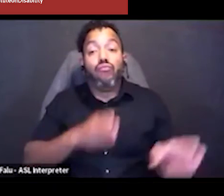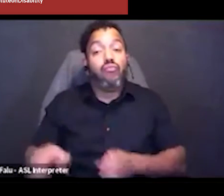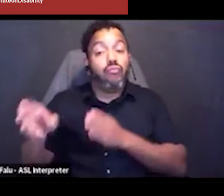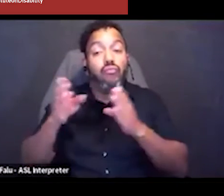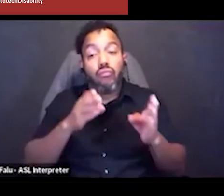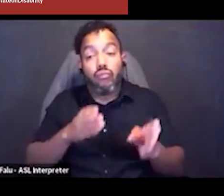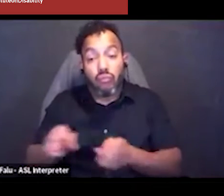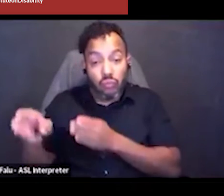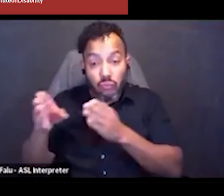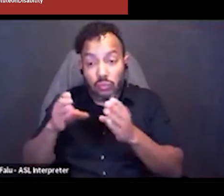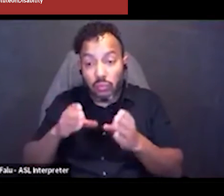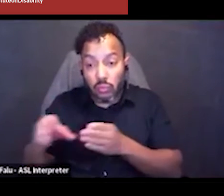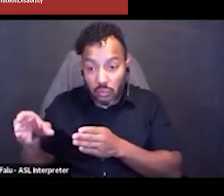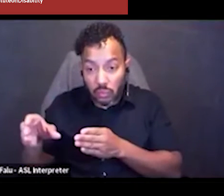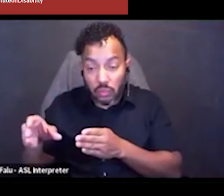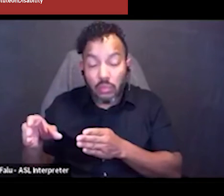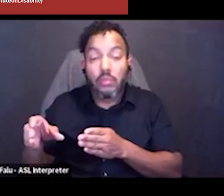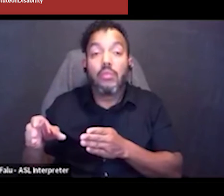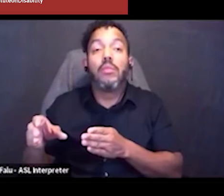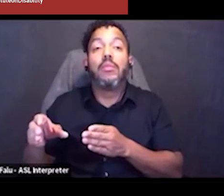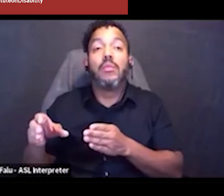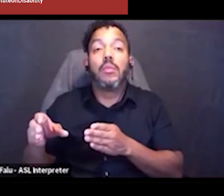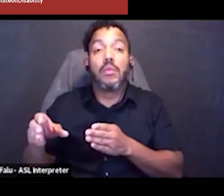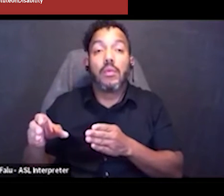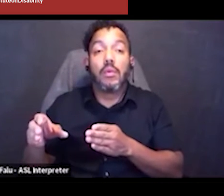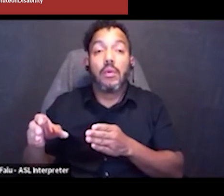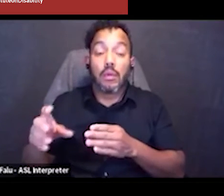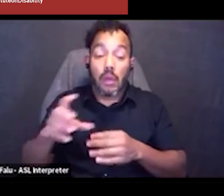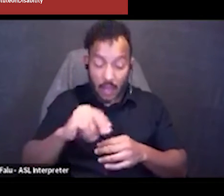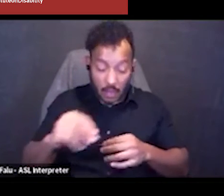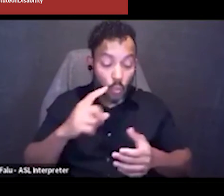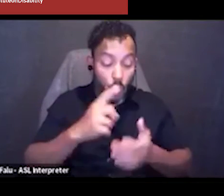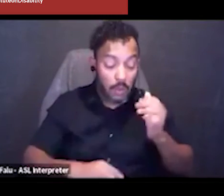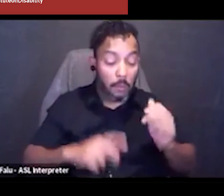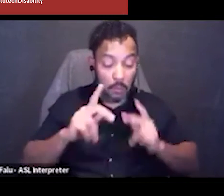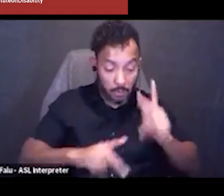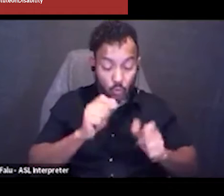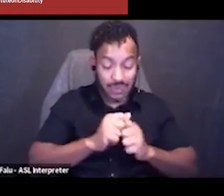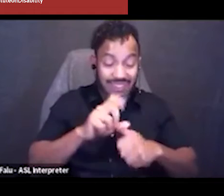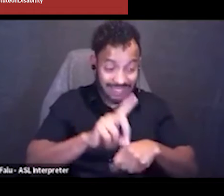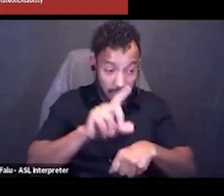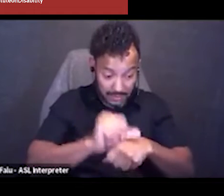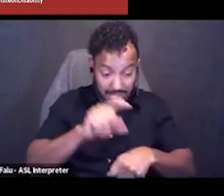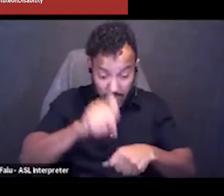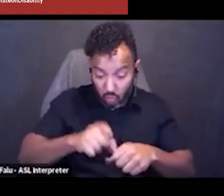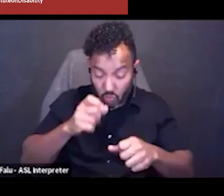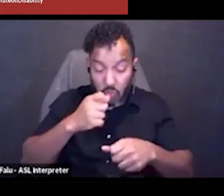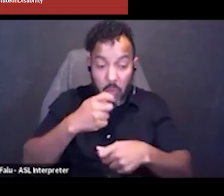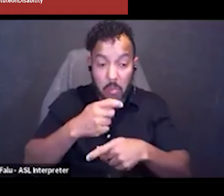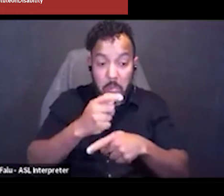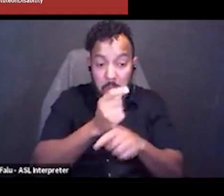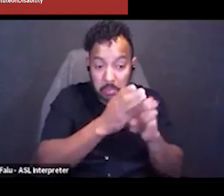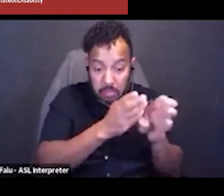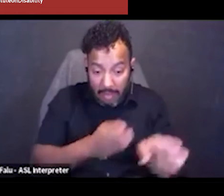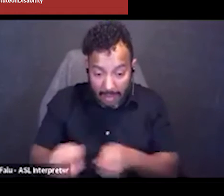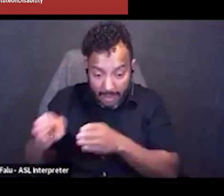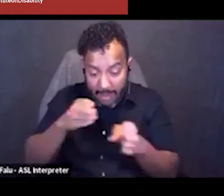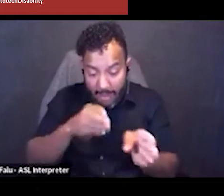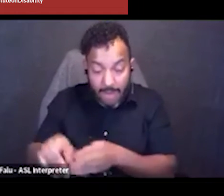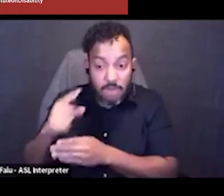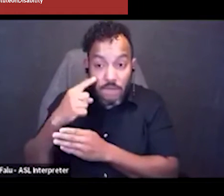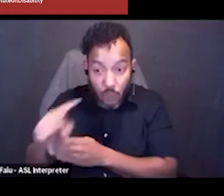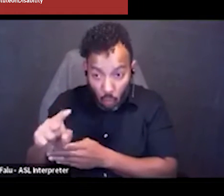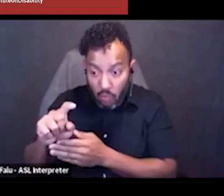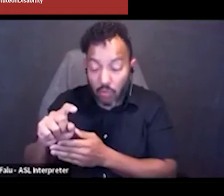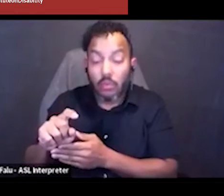need to be planned for, as long as we see people with disabilities as being vulnerable.